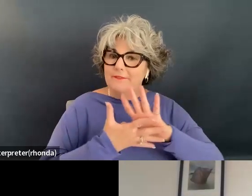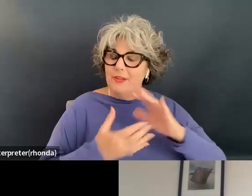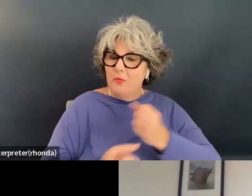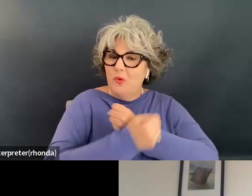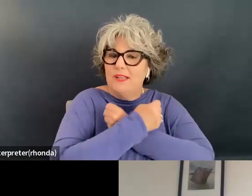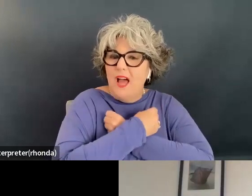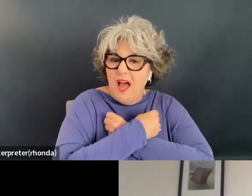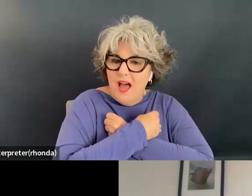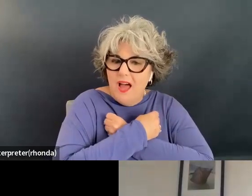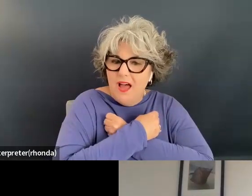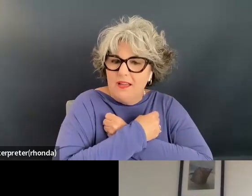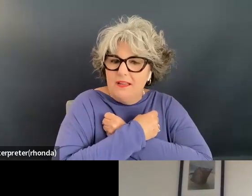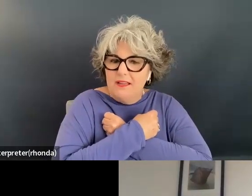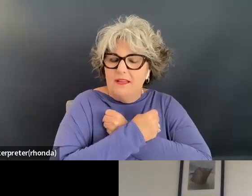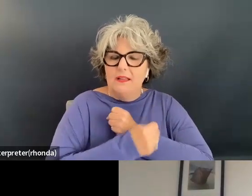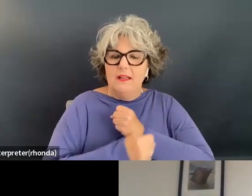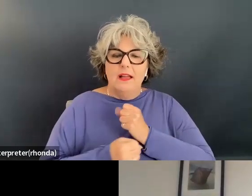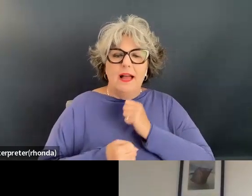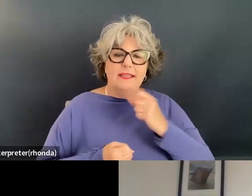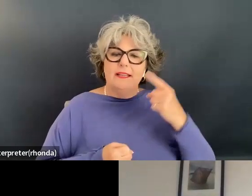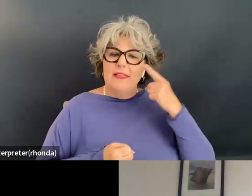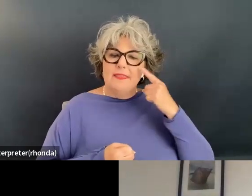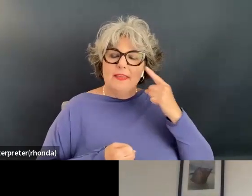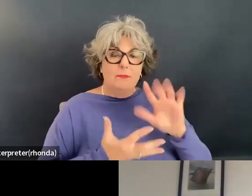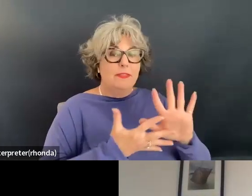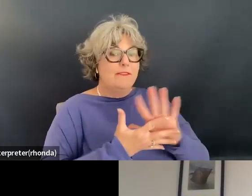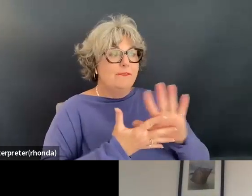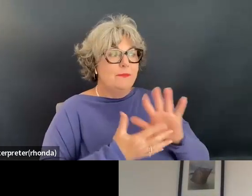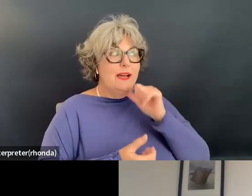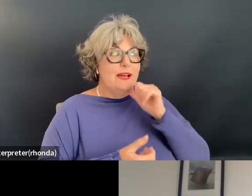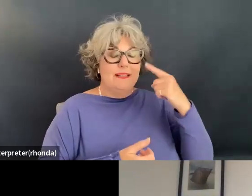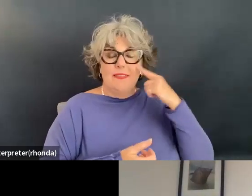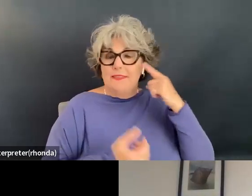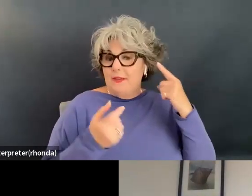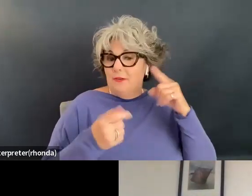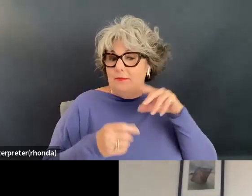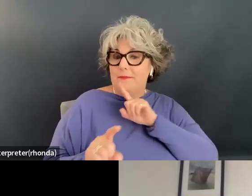it's my natural, I didn't think that it's gonna be in the film. I didn't think that that's gonna be my response